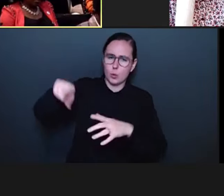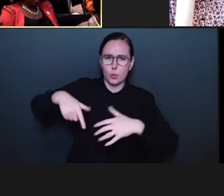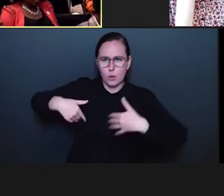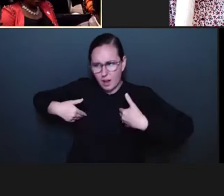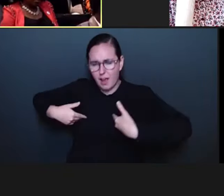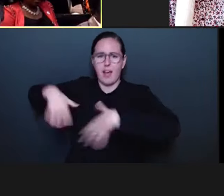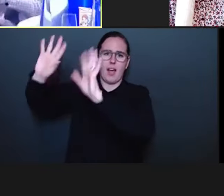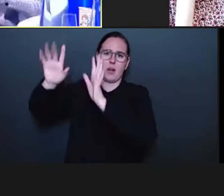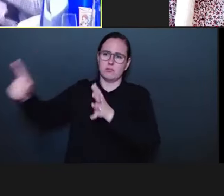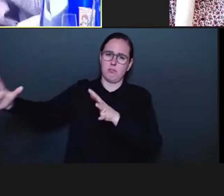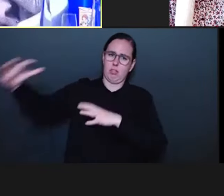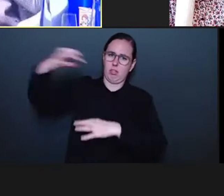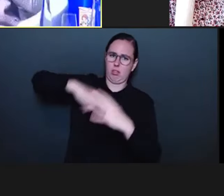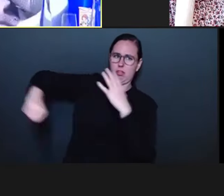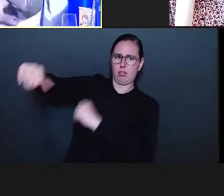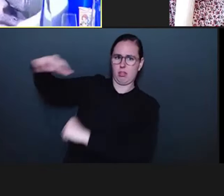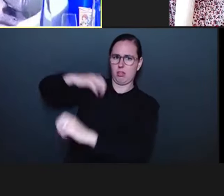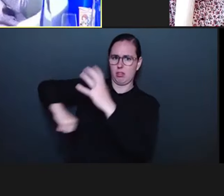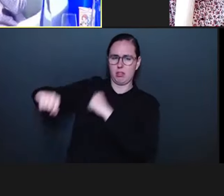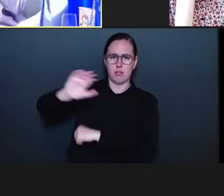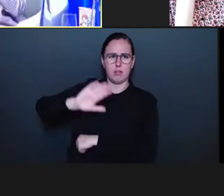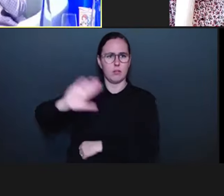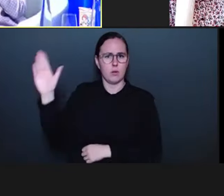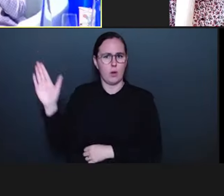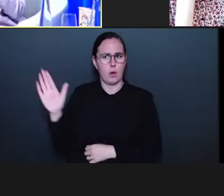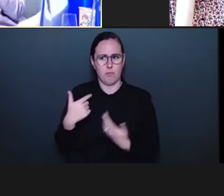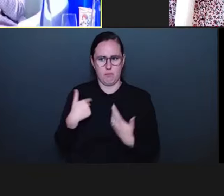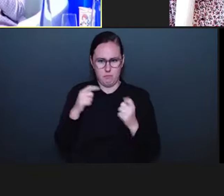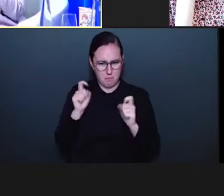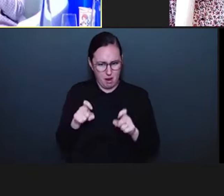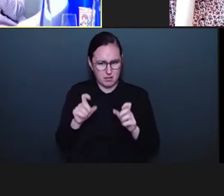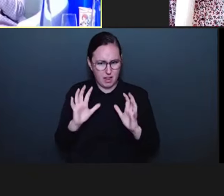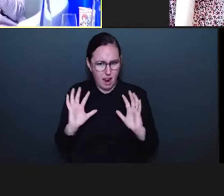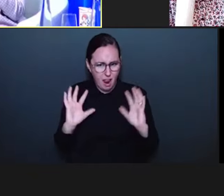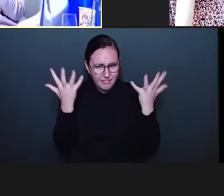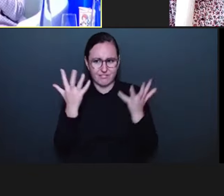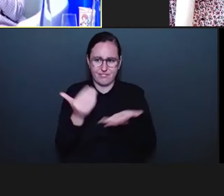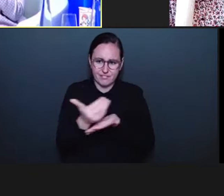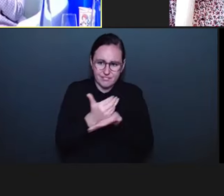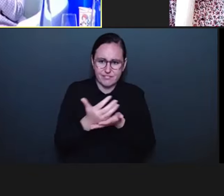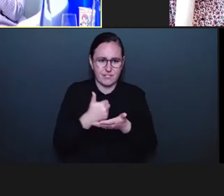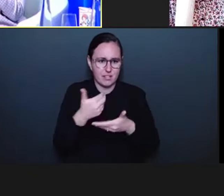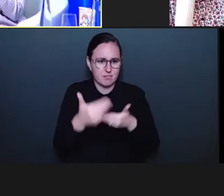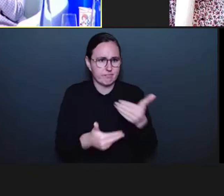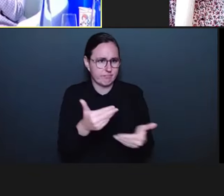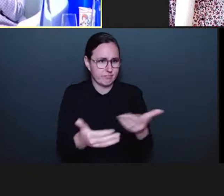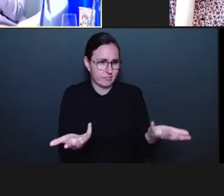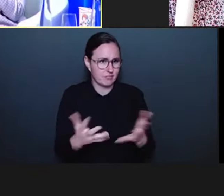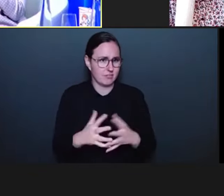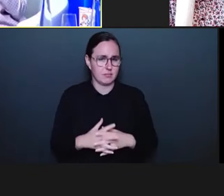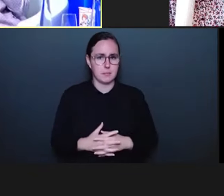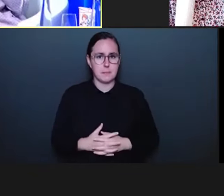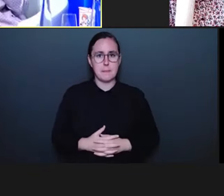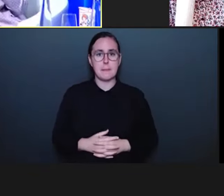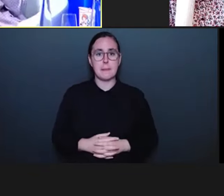[Srujani Shrawne] Thank you for the question. Opira, is this a question that you would like to address and also,